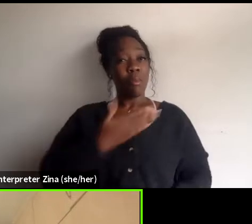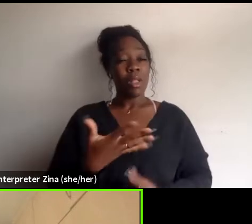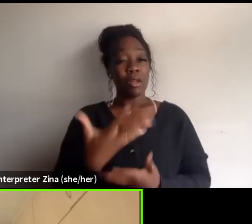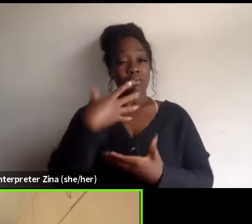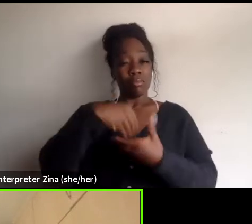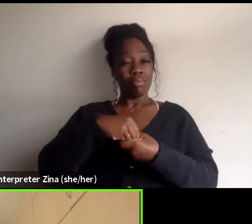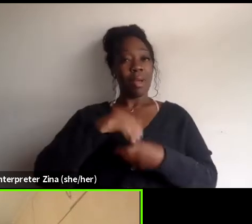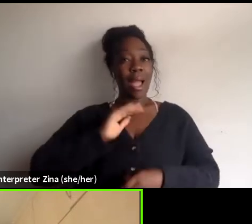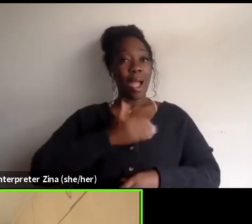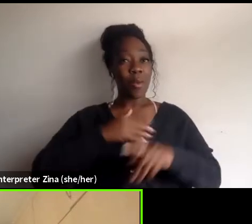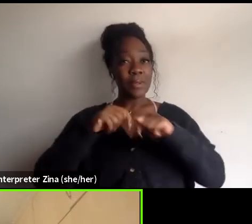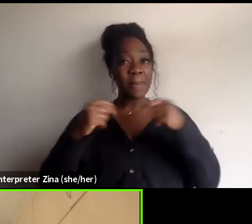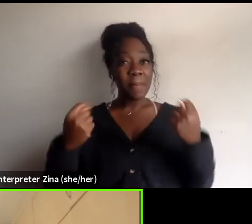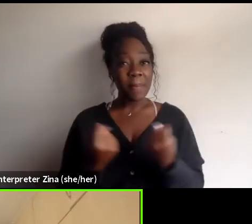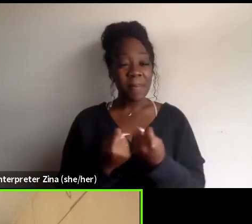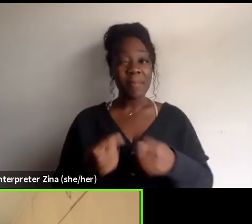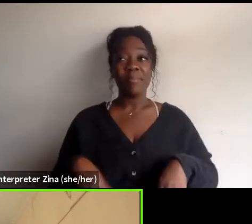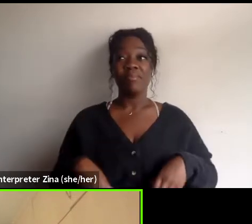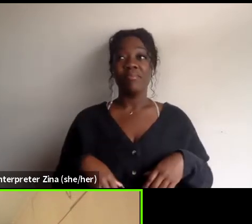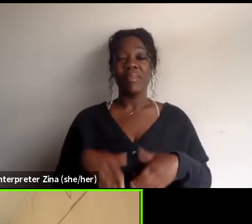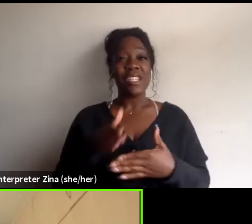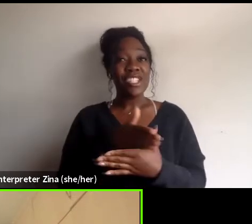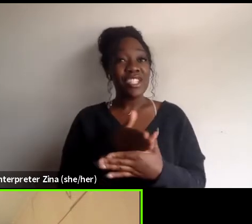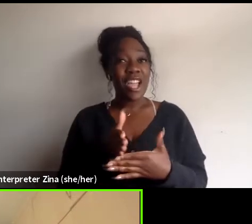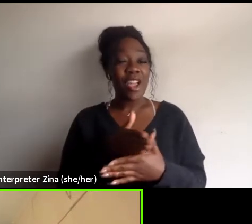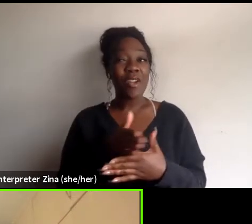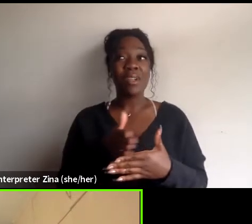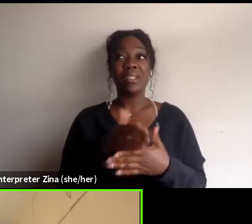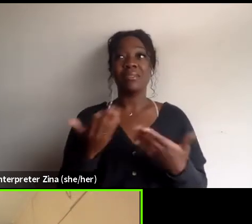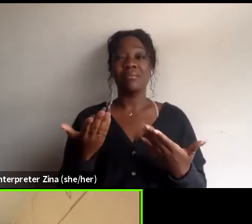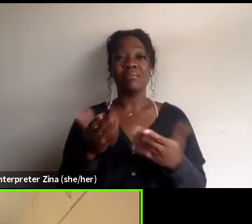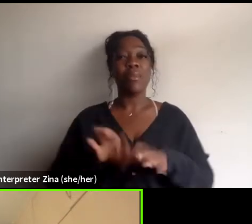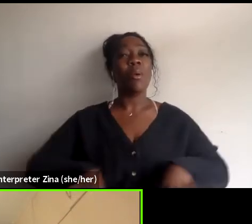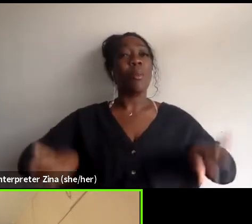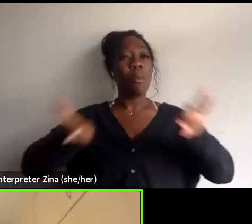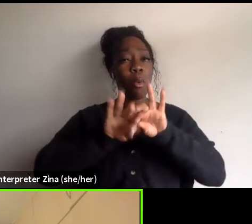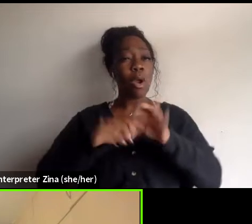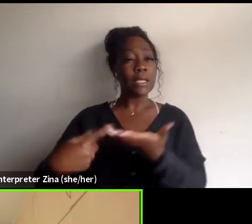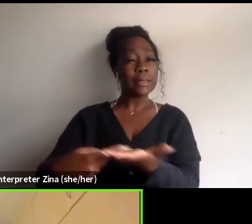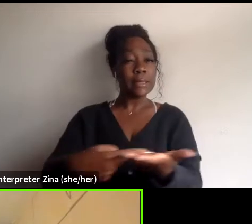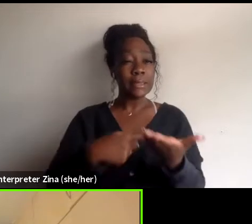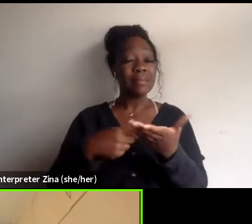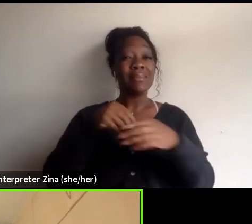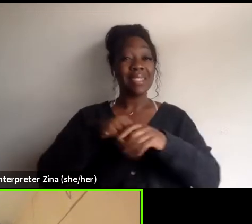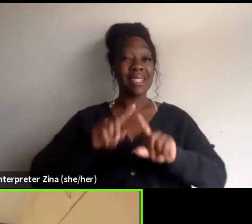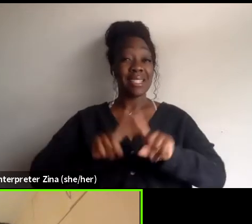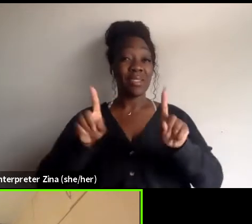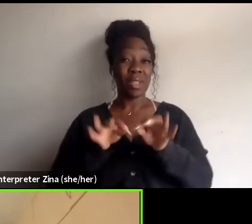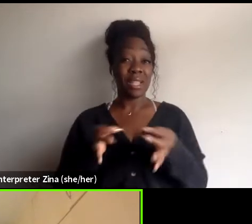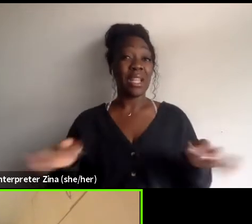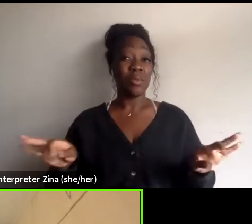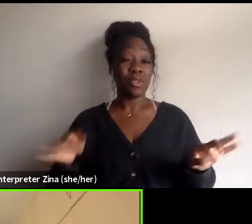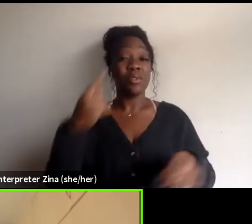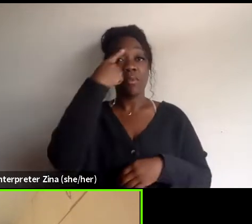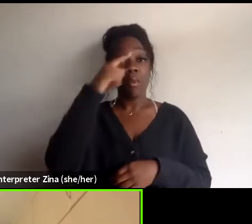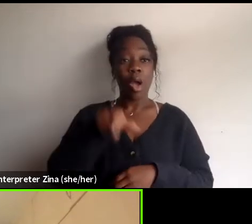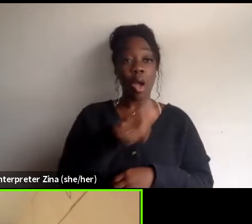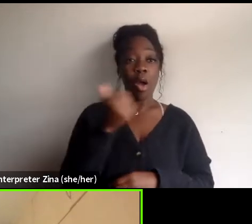and sharing this important conversation in a different language to some of our other folks who have tuned in.